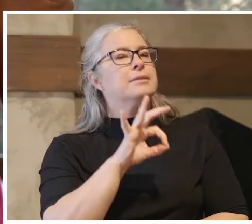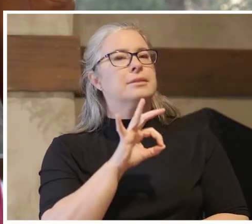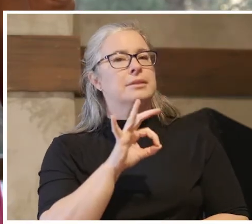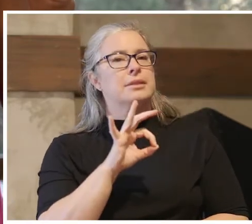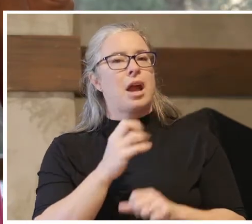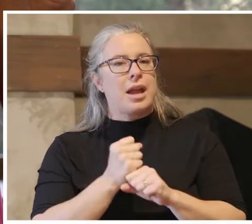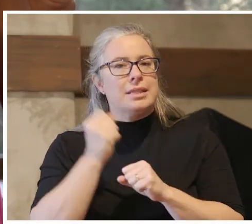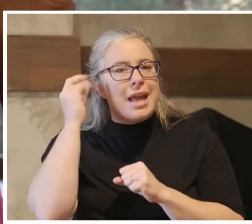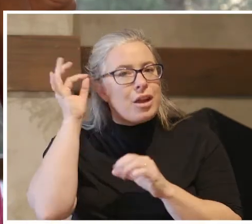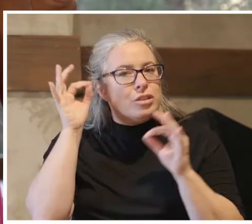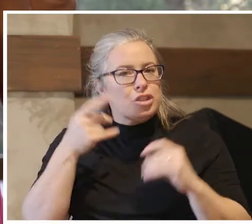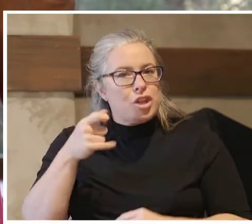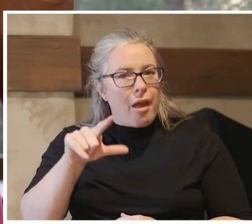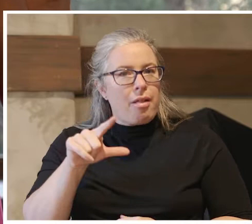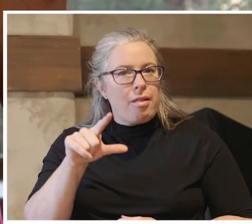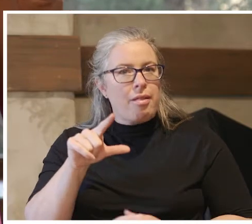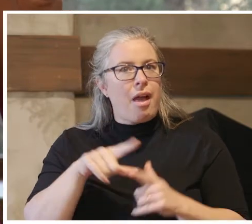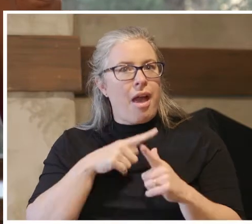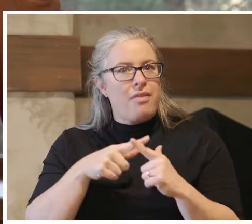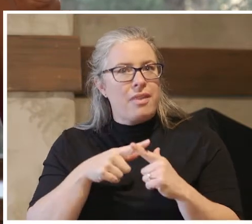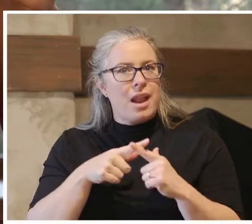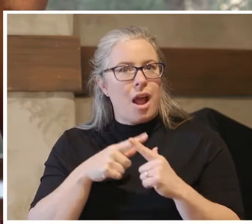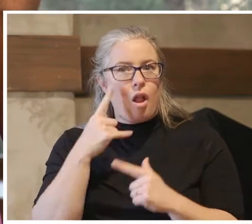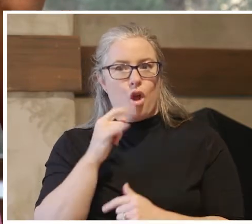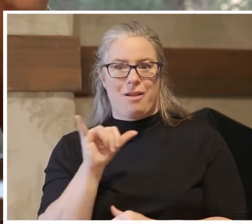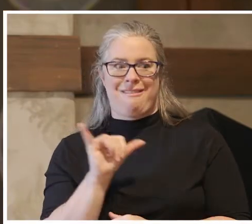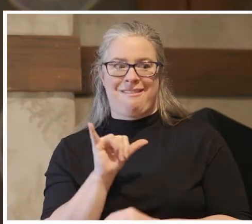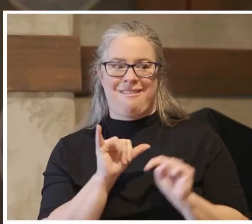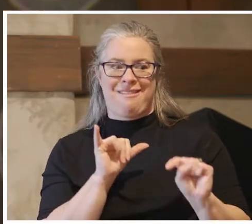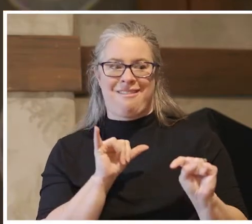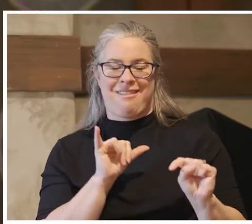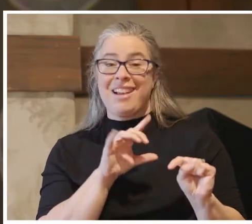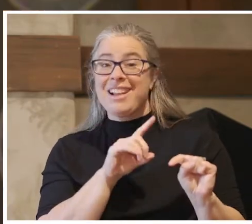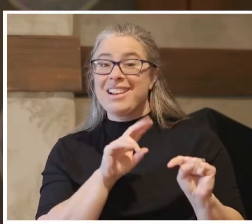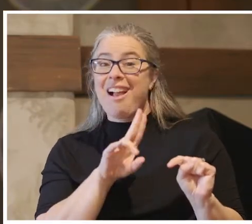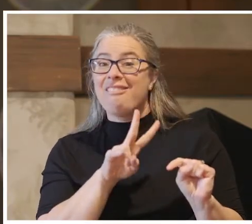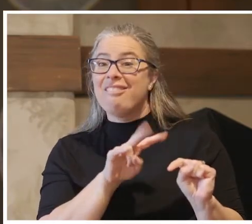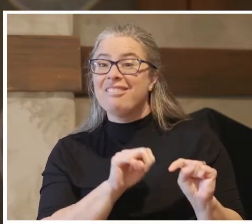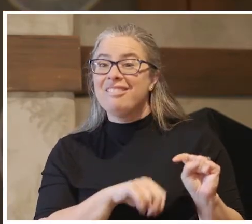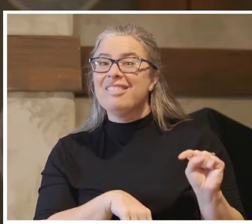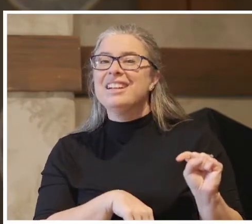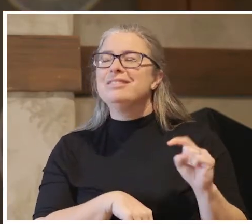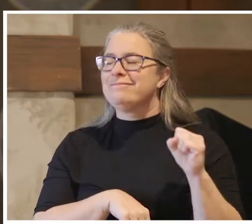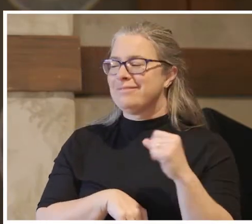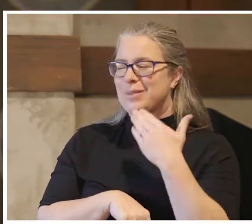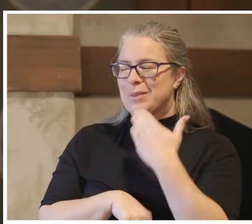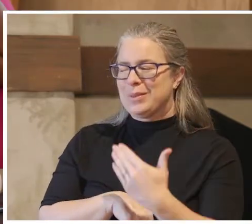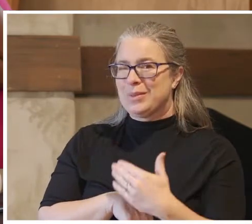I'm gonna get some hair gel and then I'm gonna look like Dove! (giggles) Sounds good!